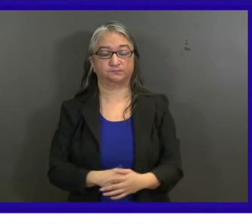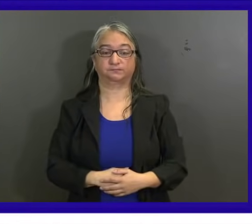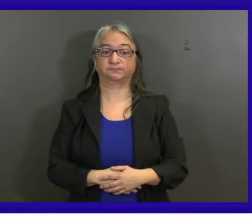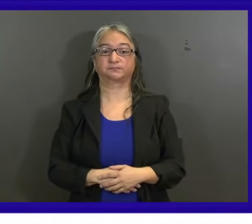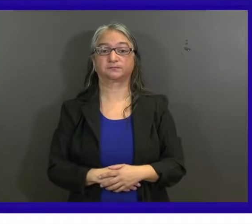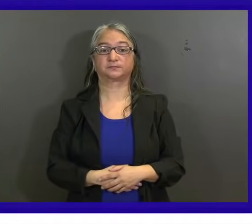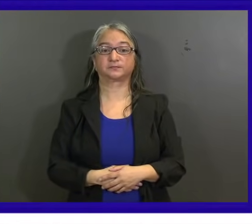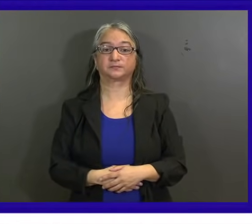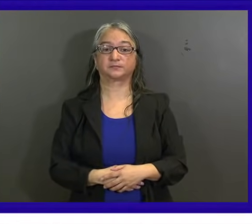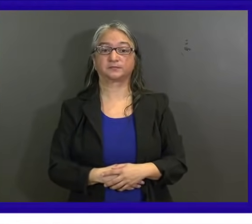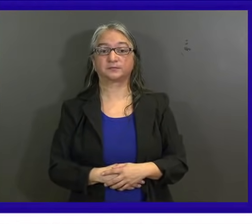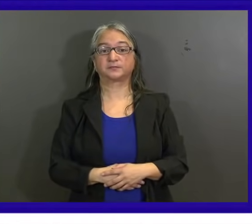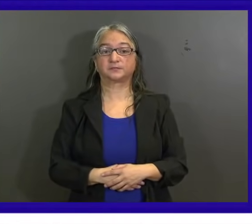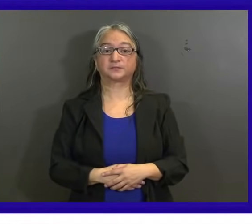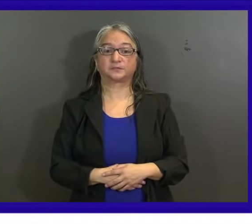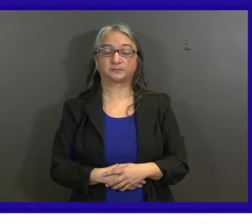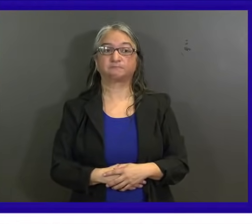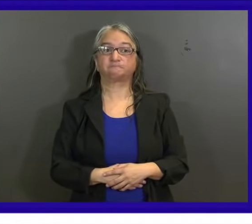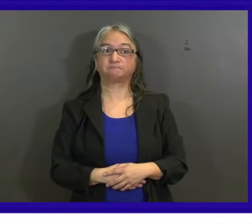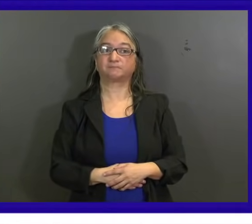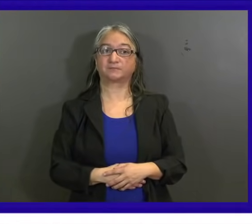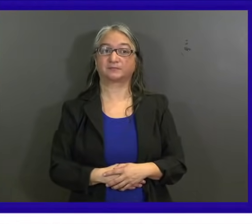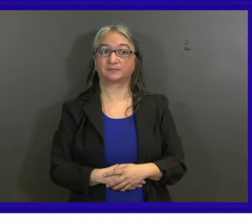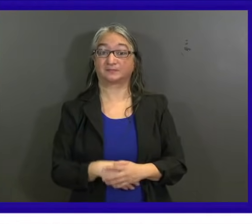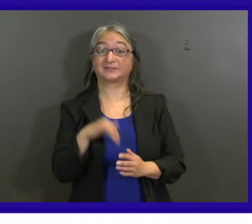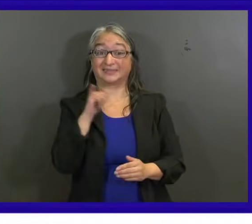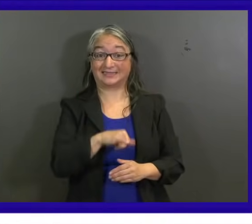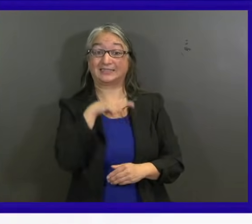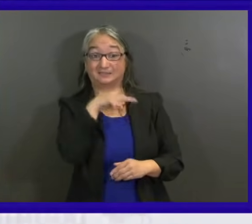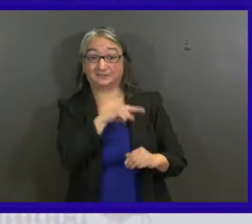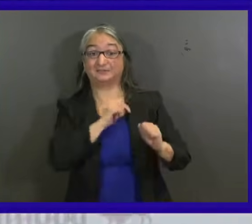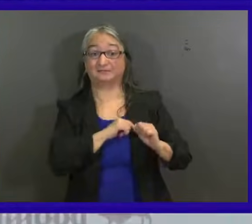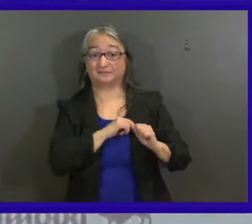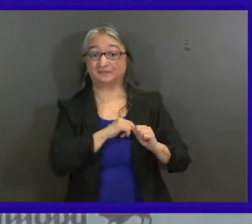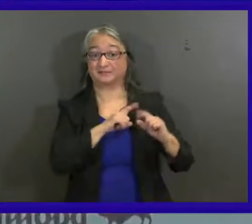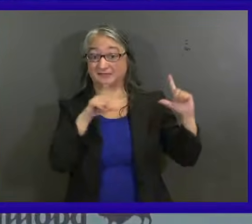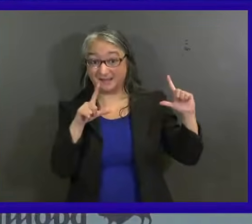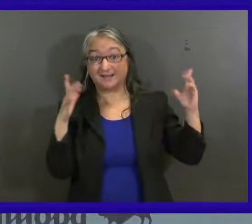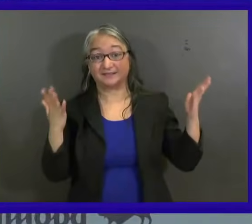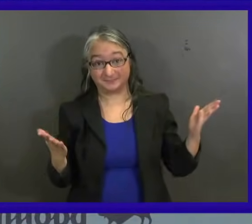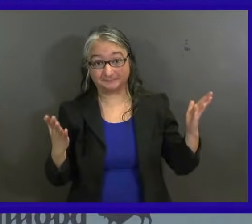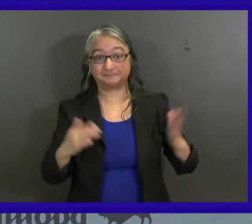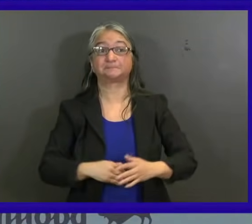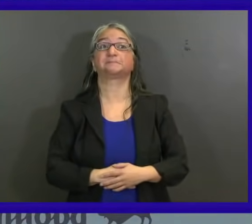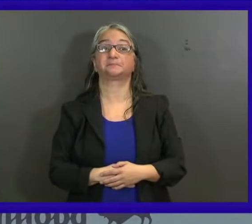uh so we can see from these slides and from uh other jurisdictions uh very clearly more